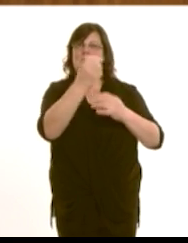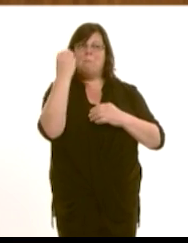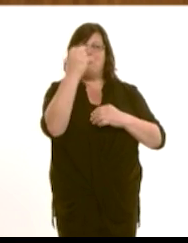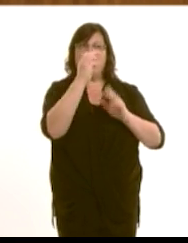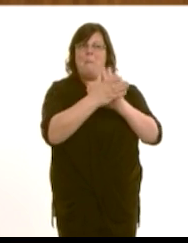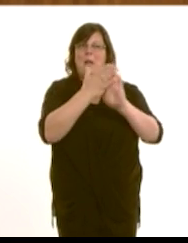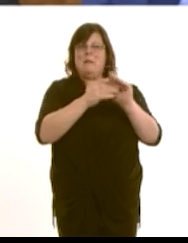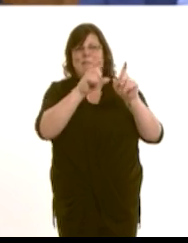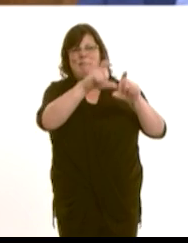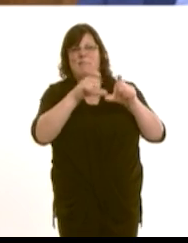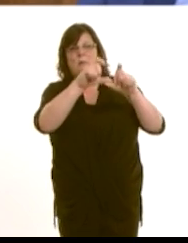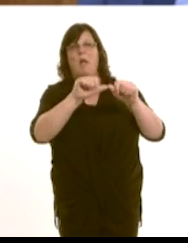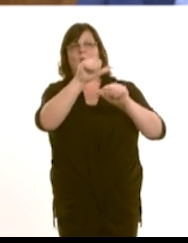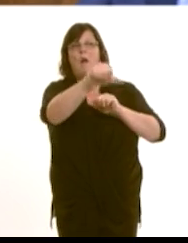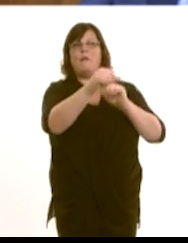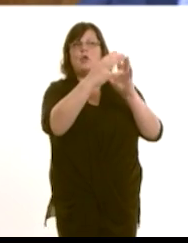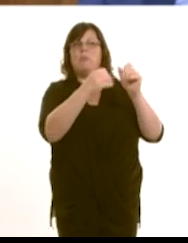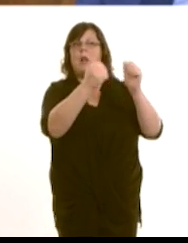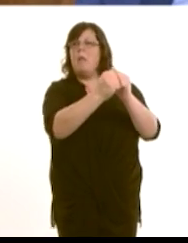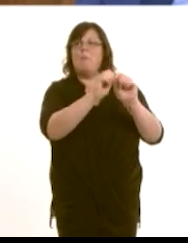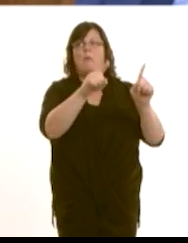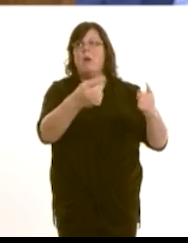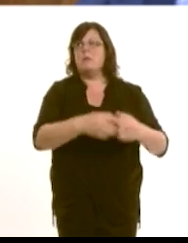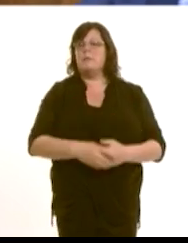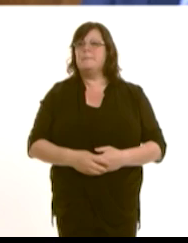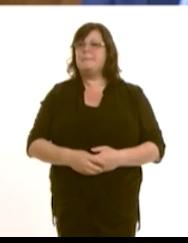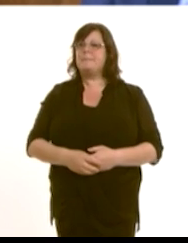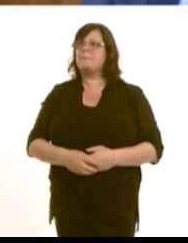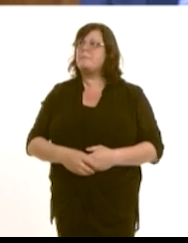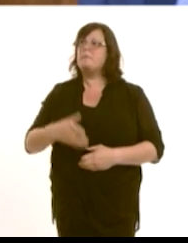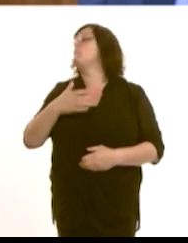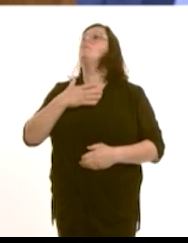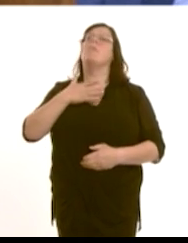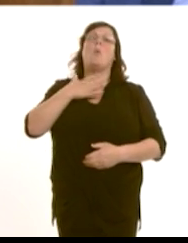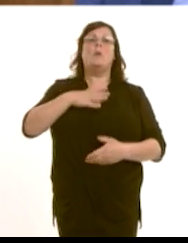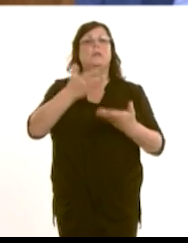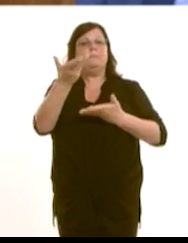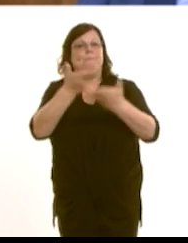Carwyn Jones: These are the issues that weíd love to explore with sports governing bodies.